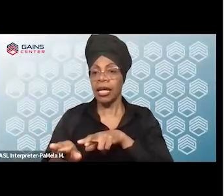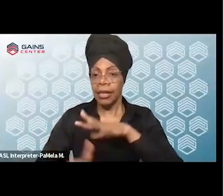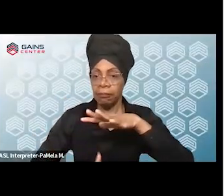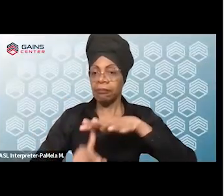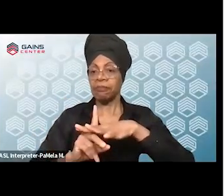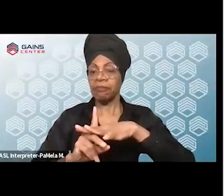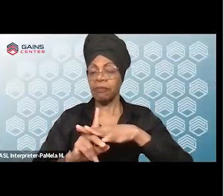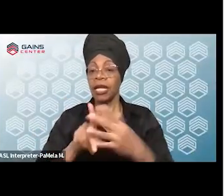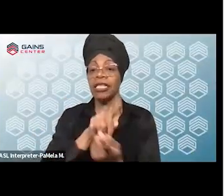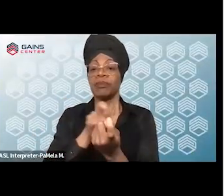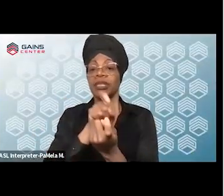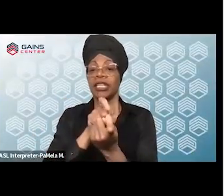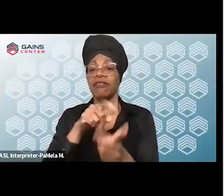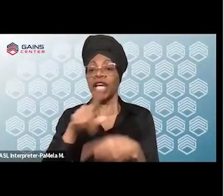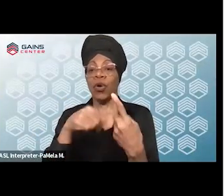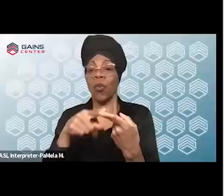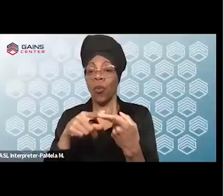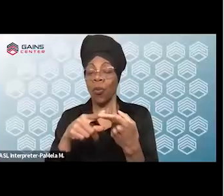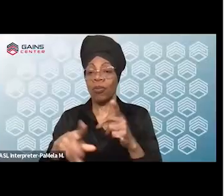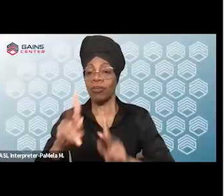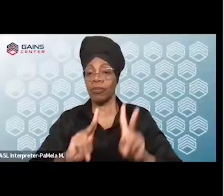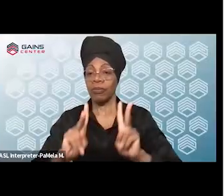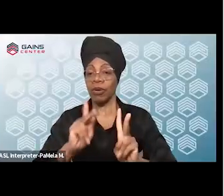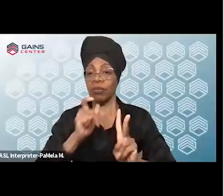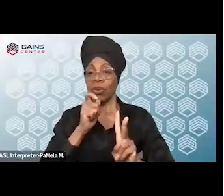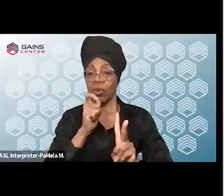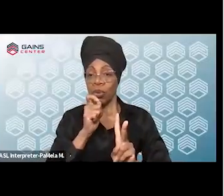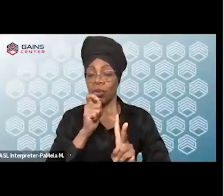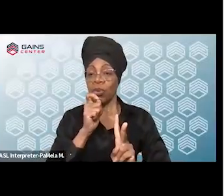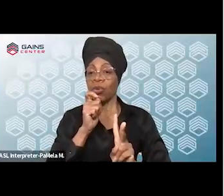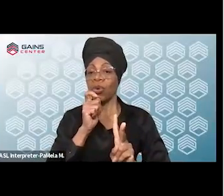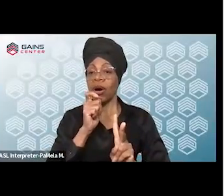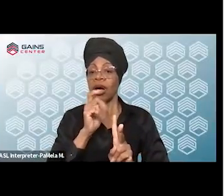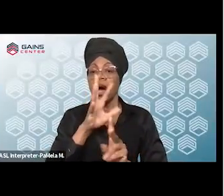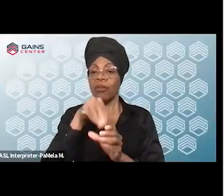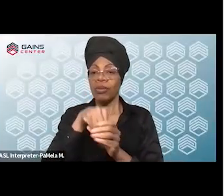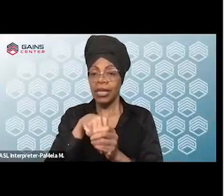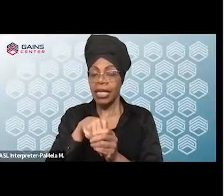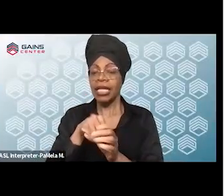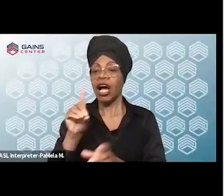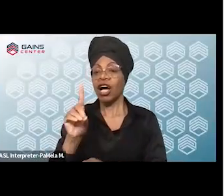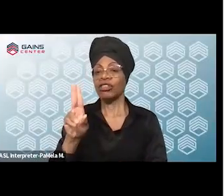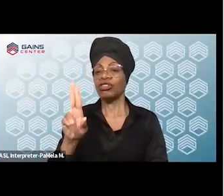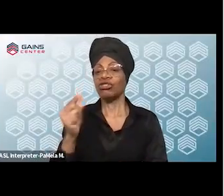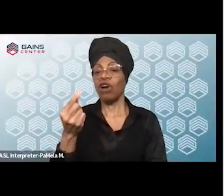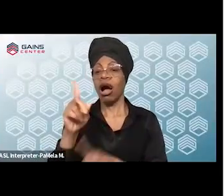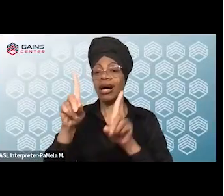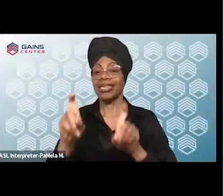particularly when they're being urine drug tested in an environment that that is triggering.